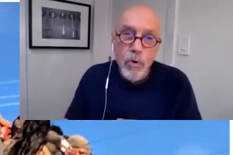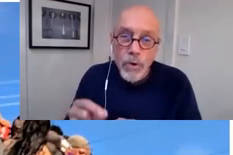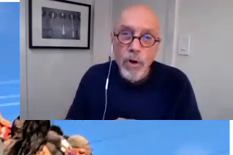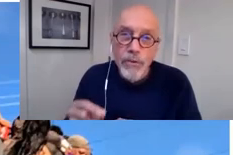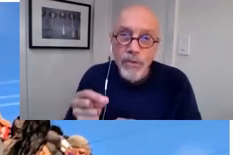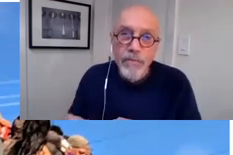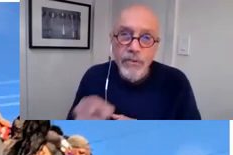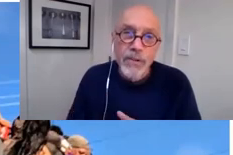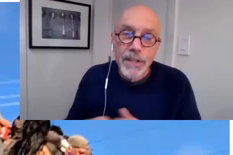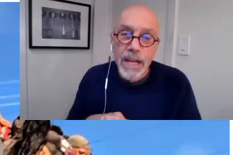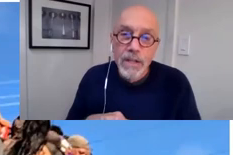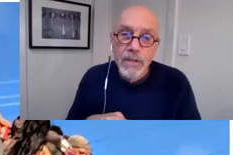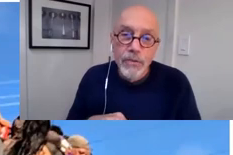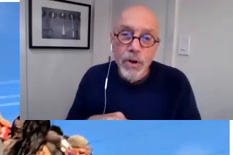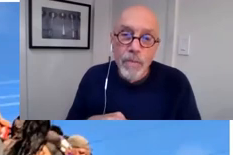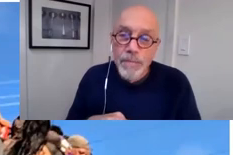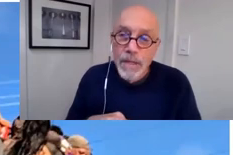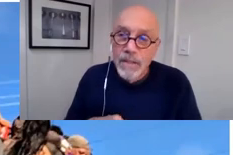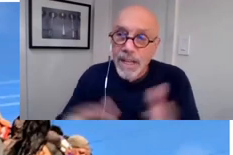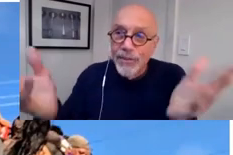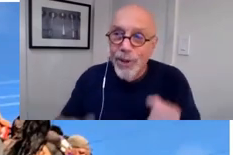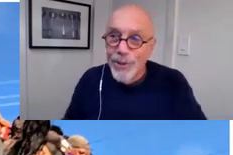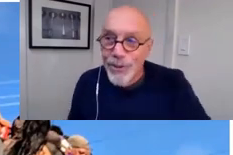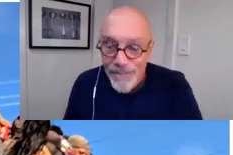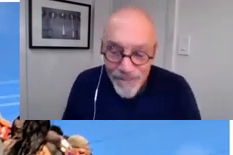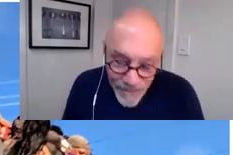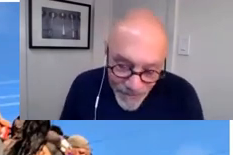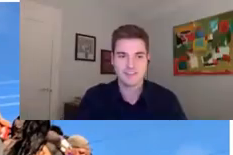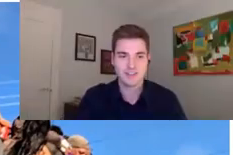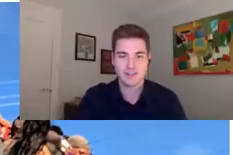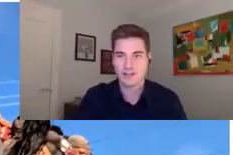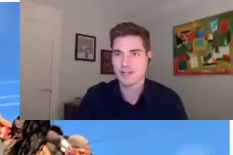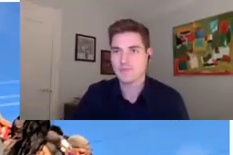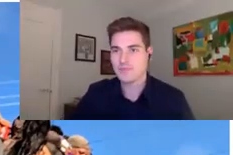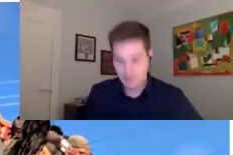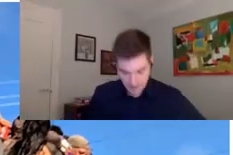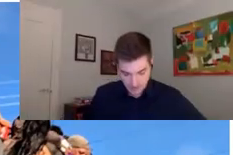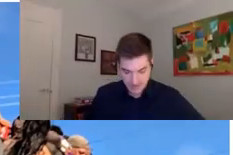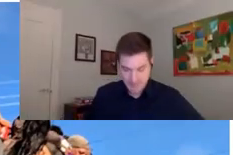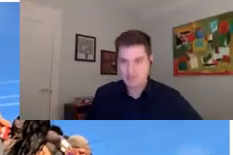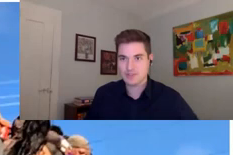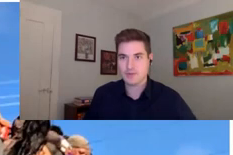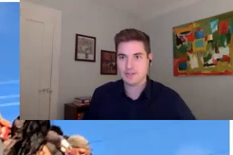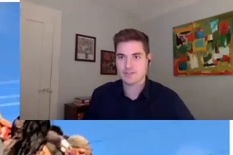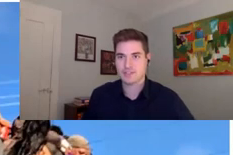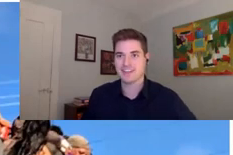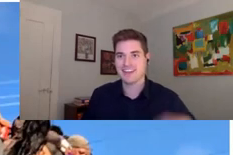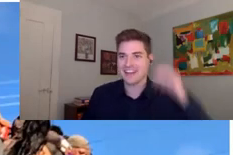more than once every single day. So Dan, it's all yours. All right, Major, thank you so much for sharing that.